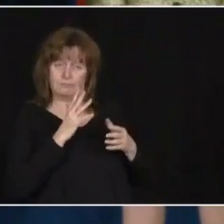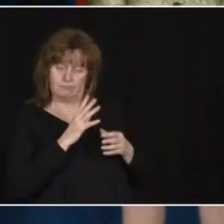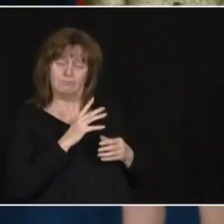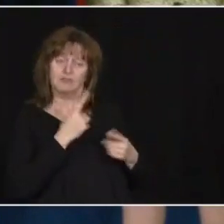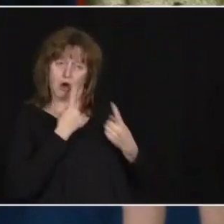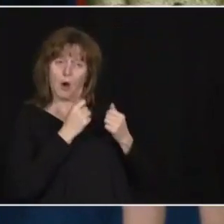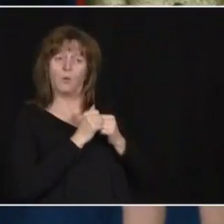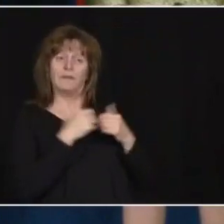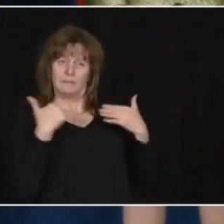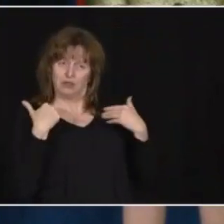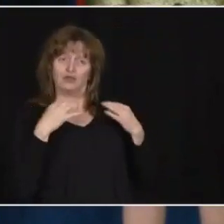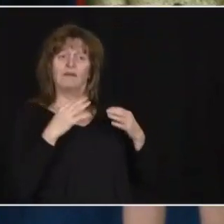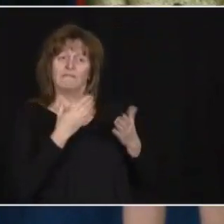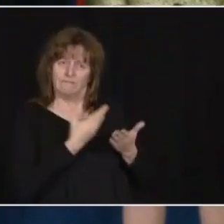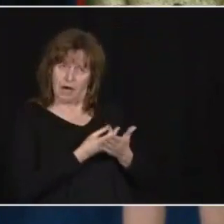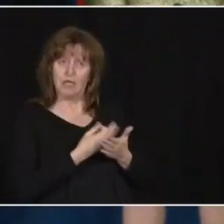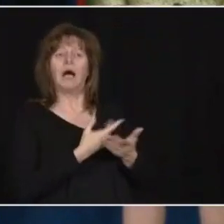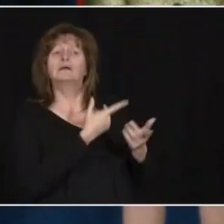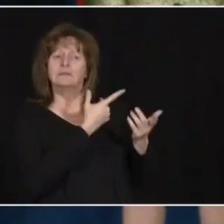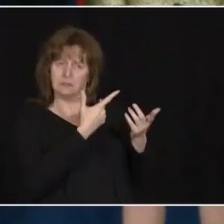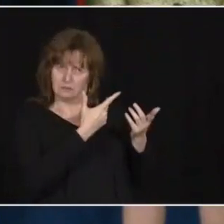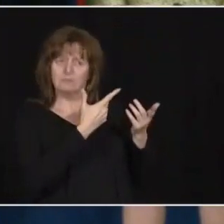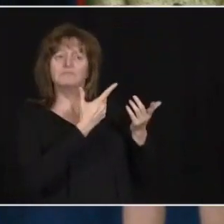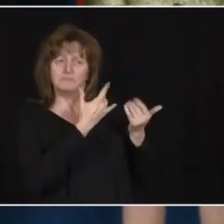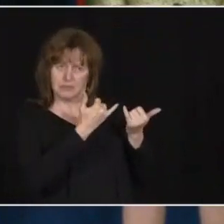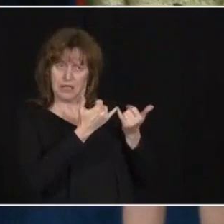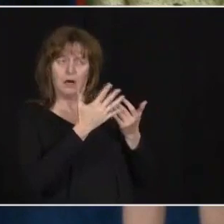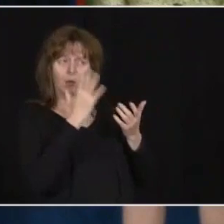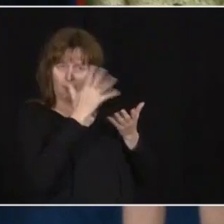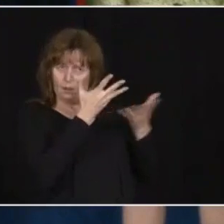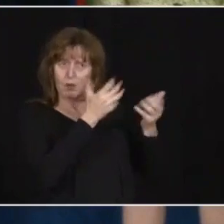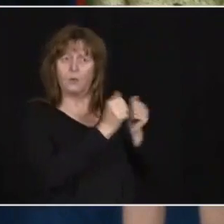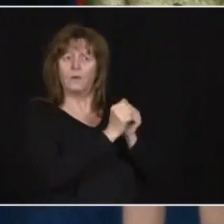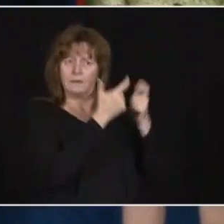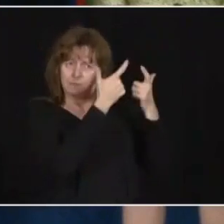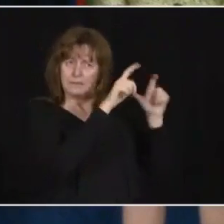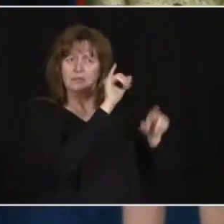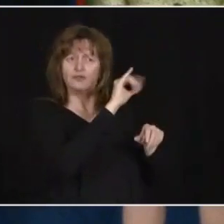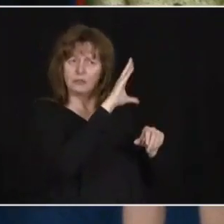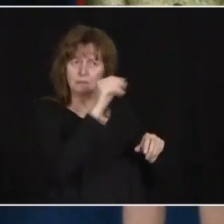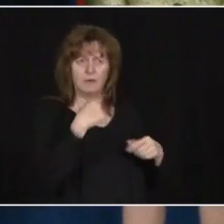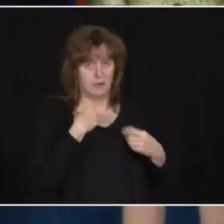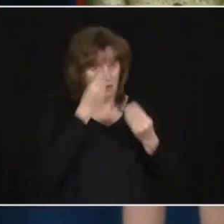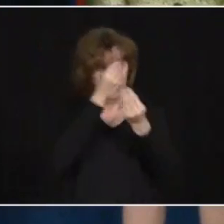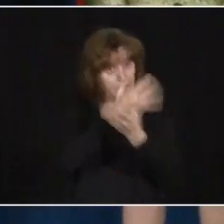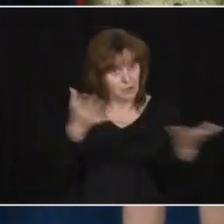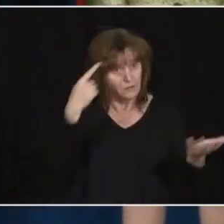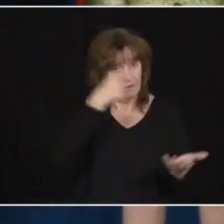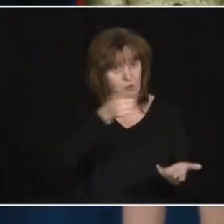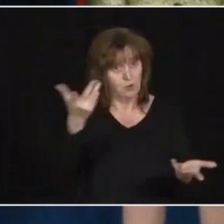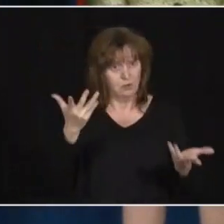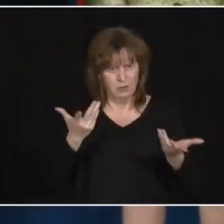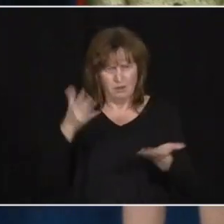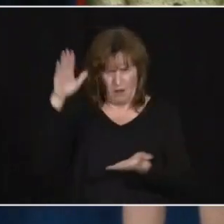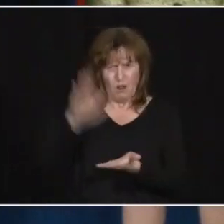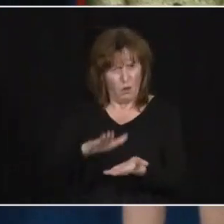conversations with the large insurance companies. But message to the insurance companies: Lower your rates. People aren't driving as much.